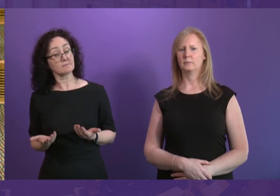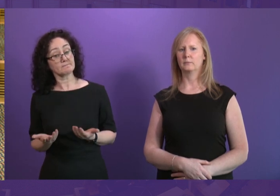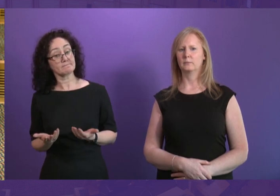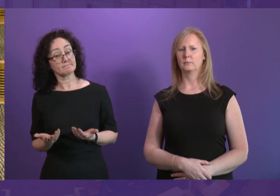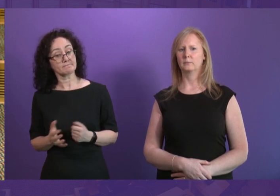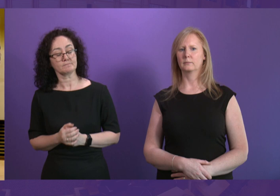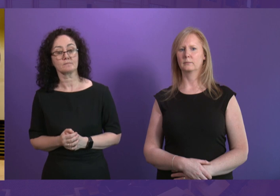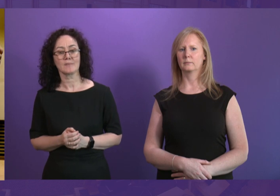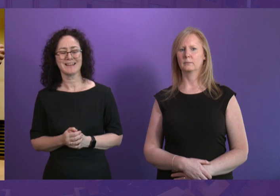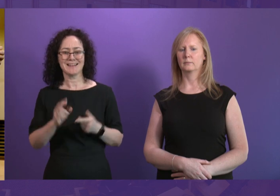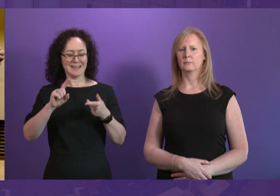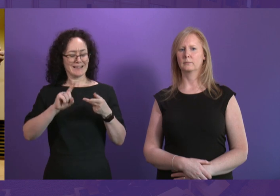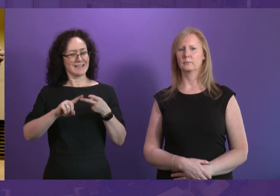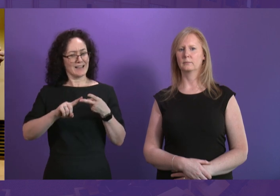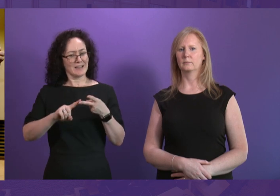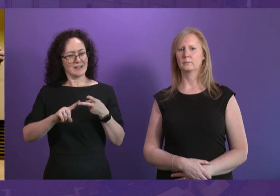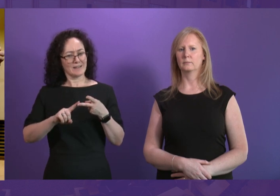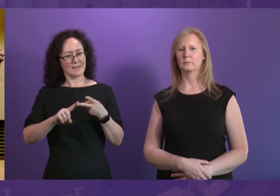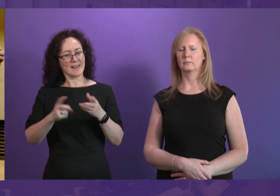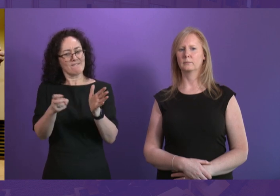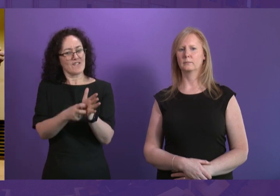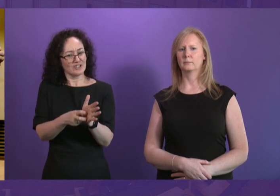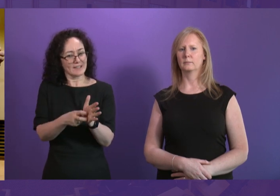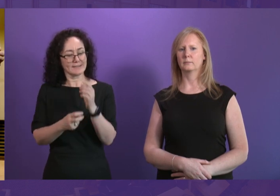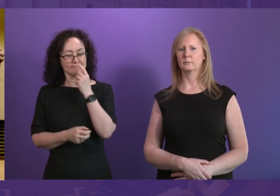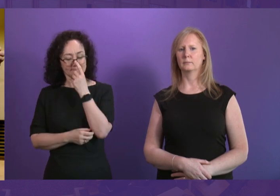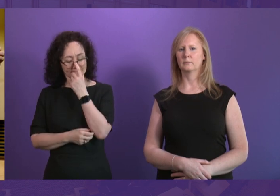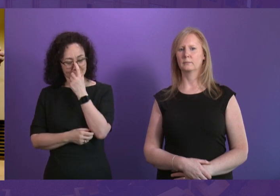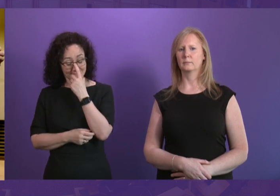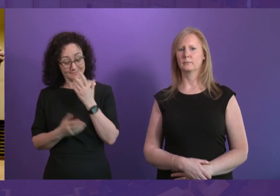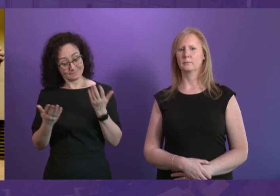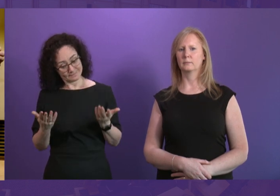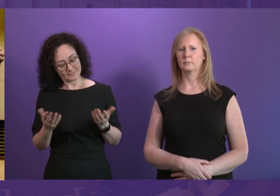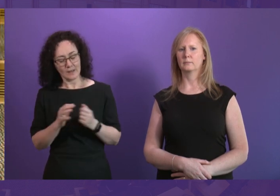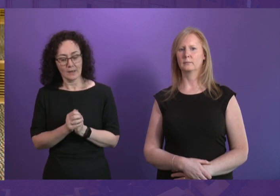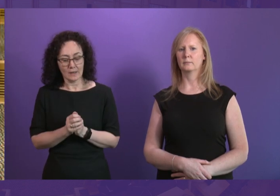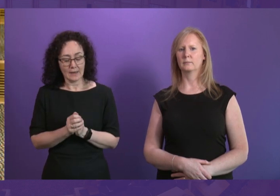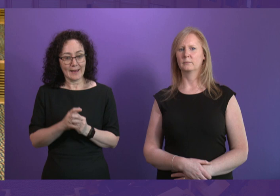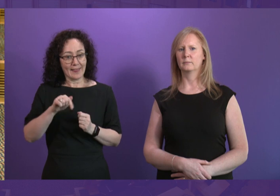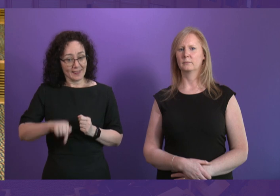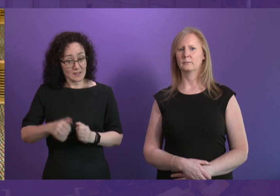where appropriate. Secondly, it is only down to the actions of this Government—this was opposed for a long